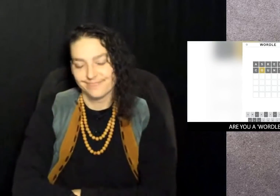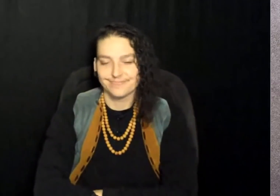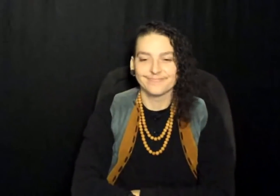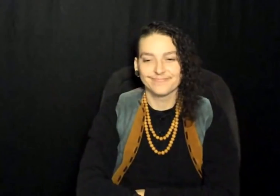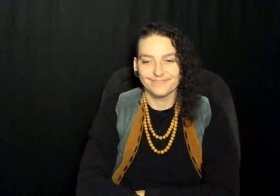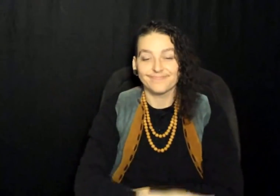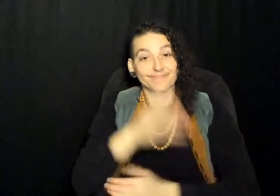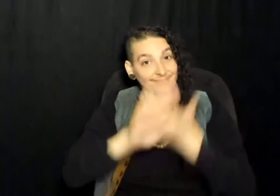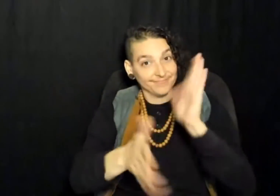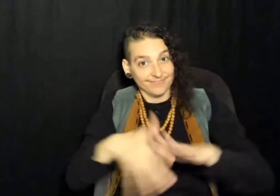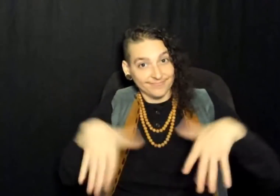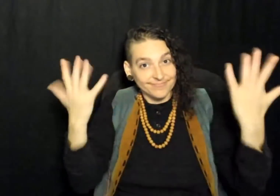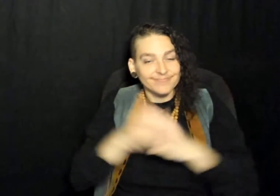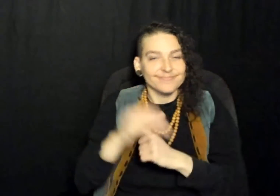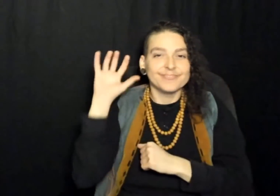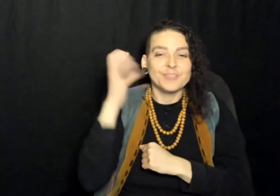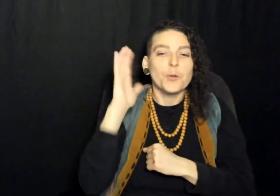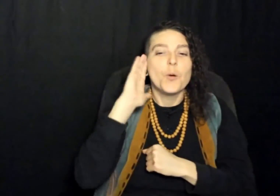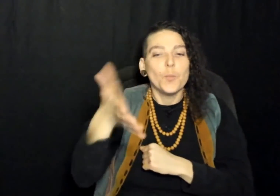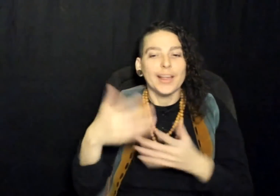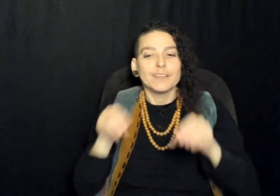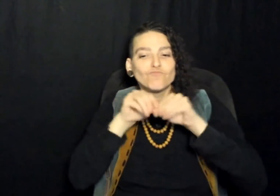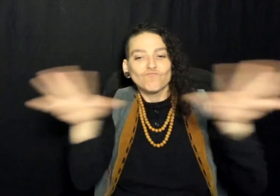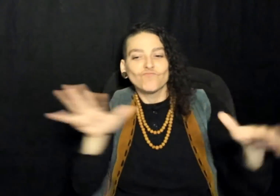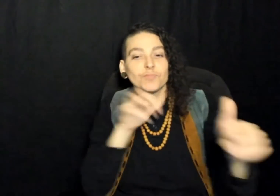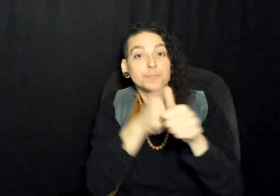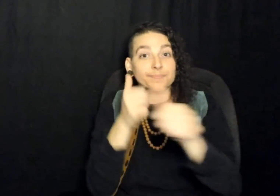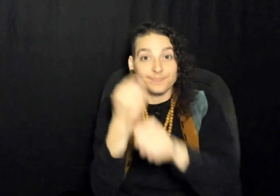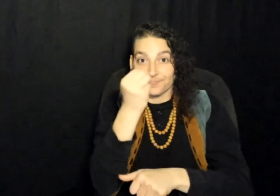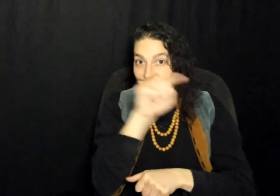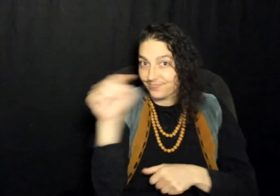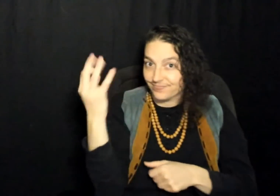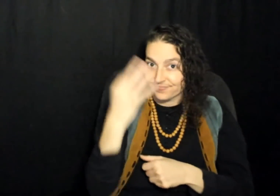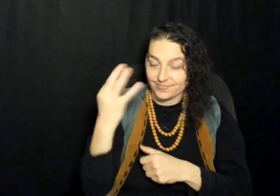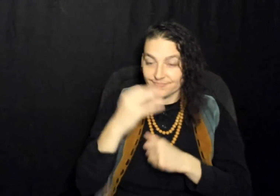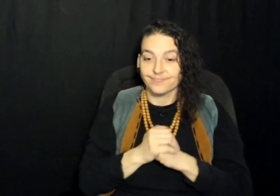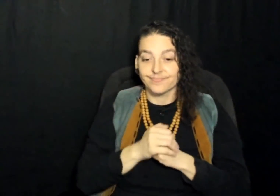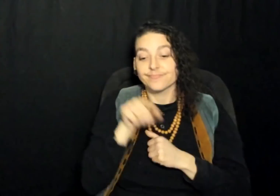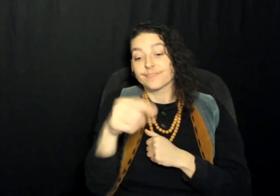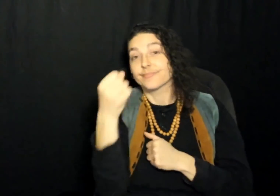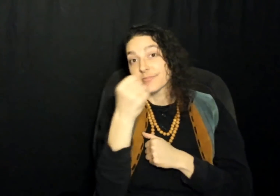Sign1News will be broadcasting updates Monday through Friday than this Saturday at 6 PM